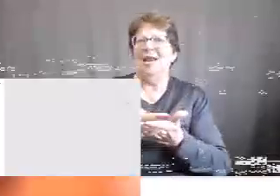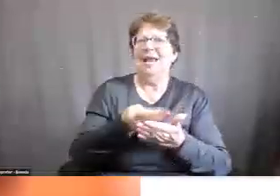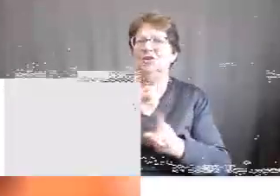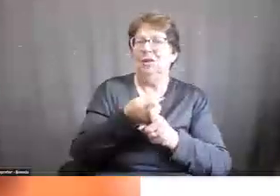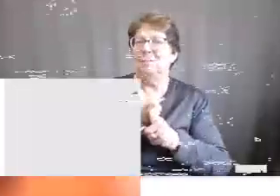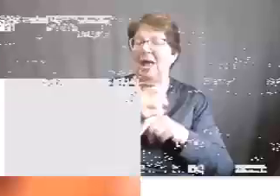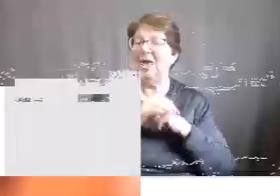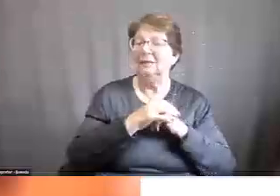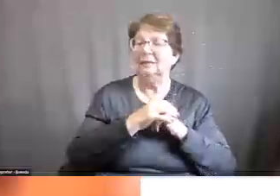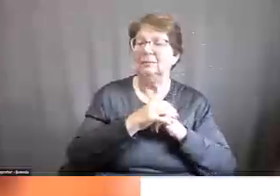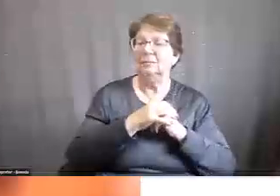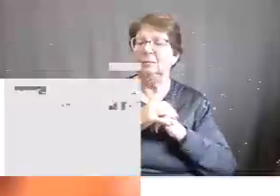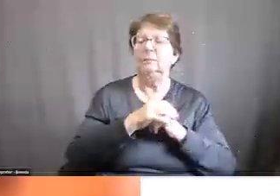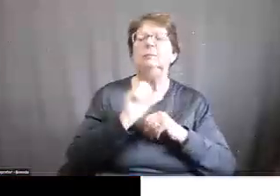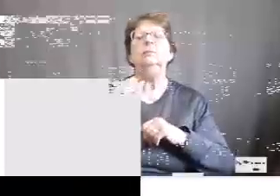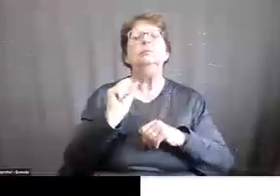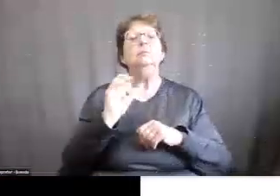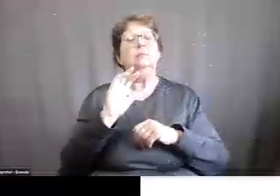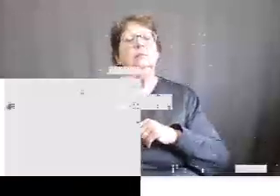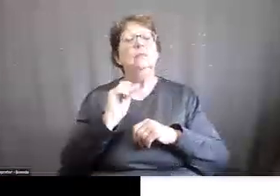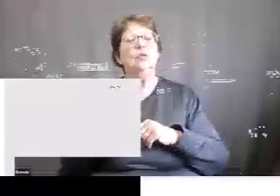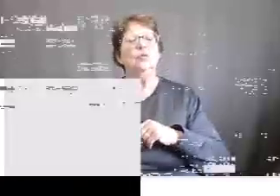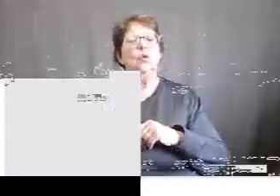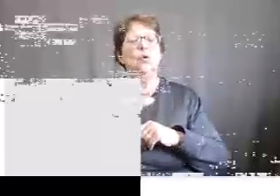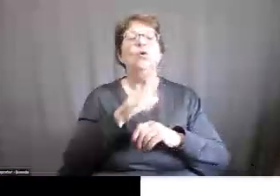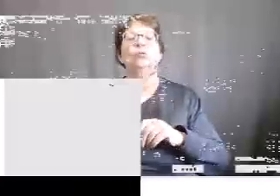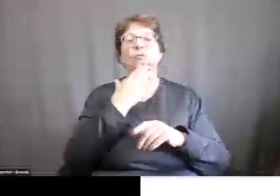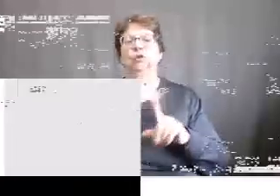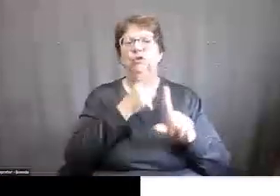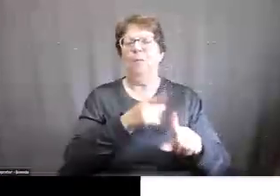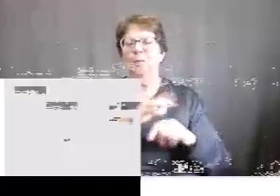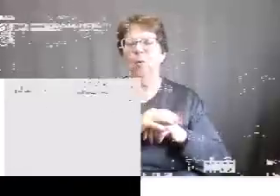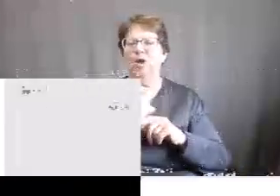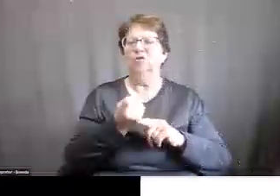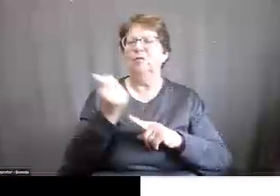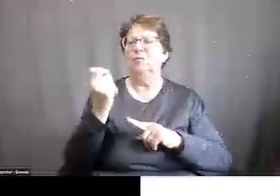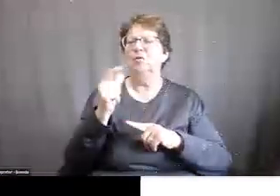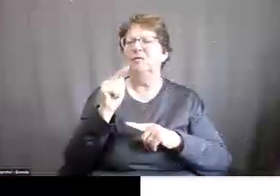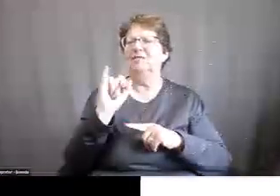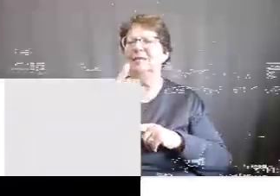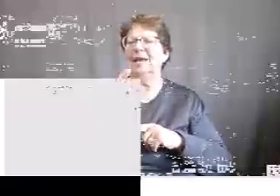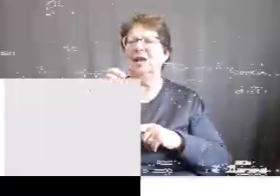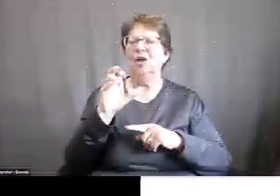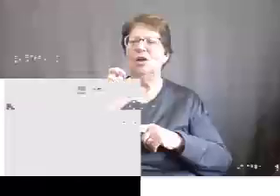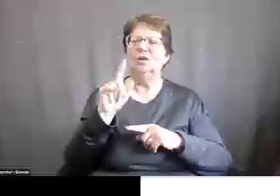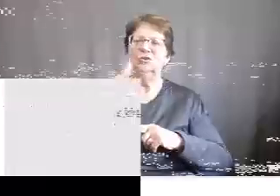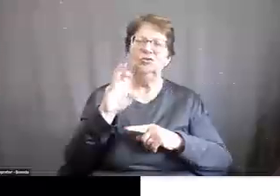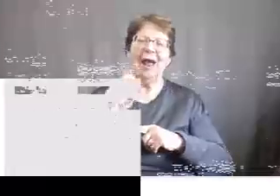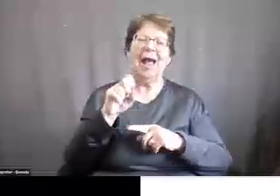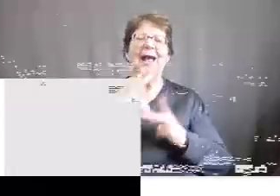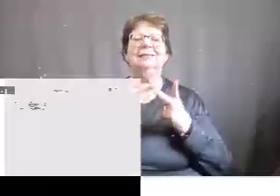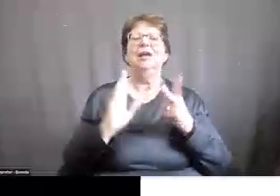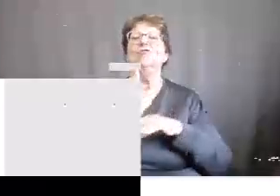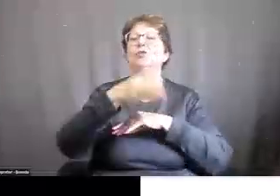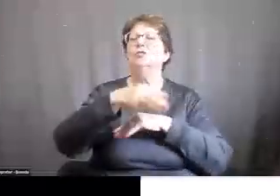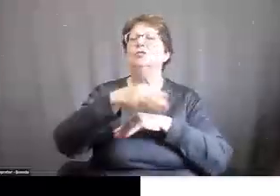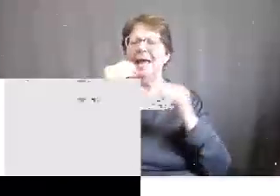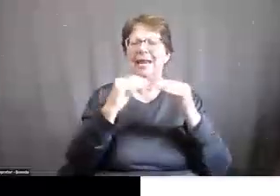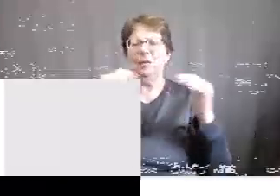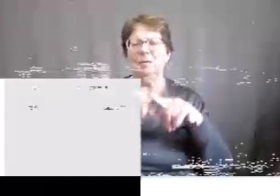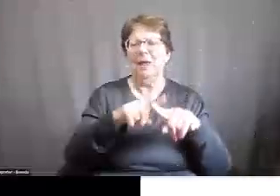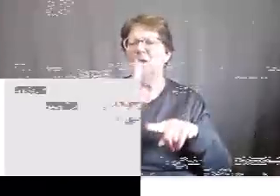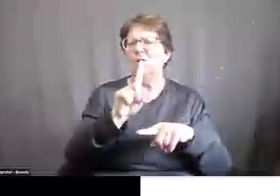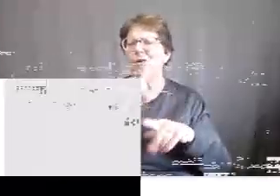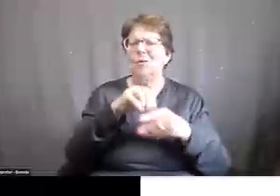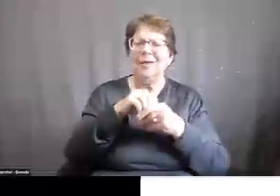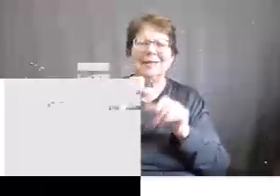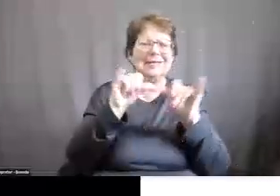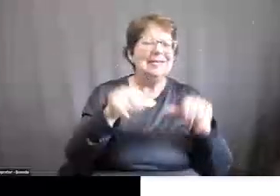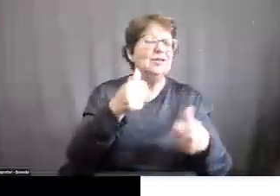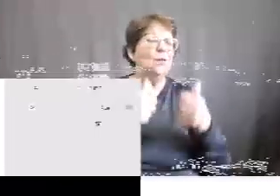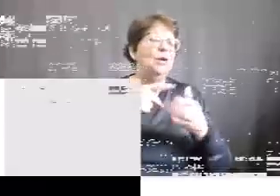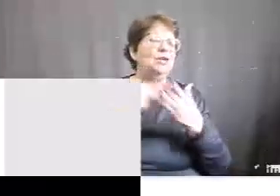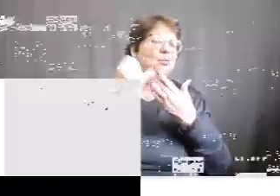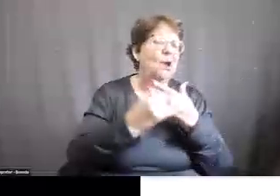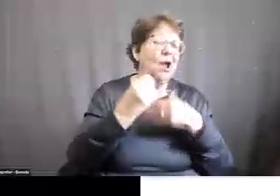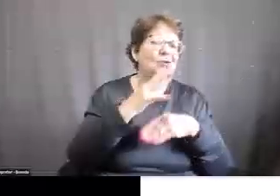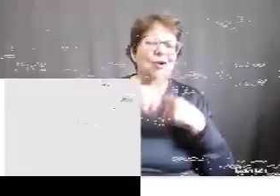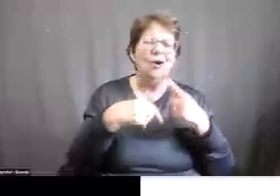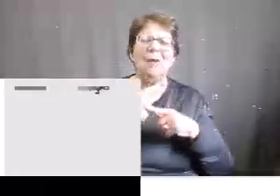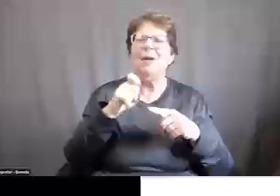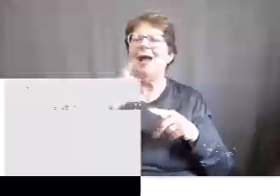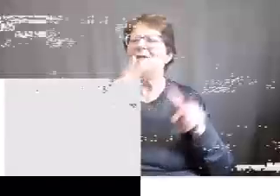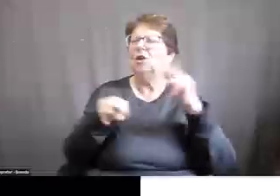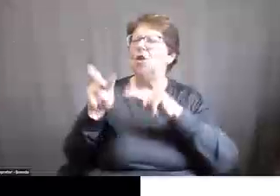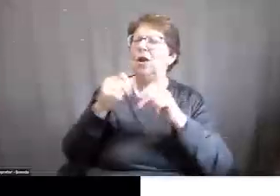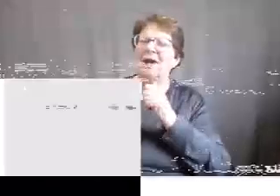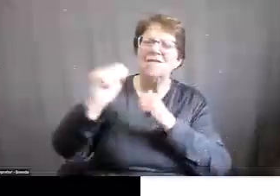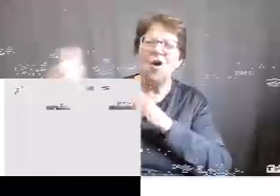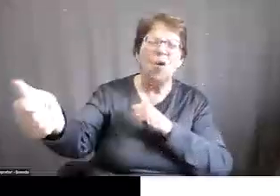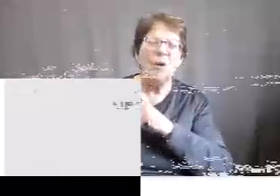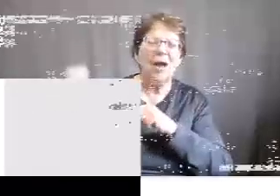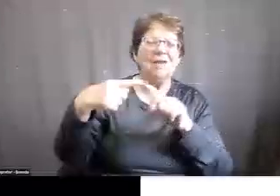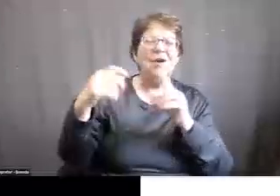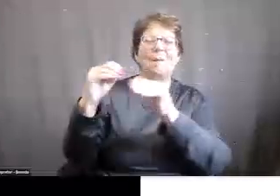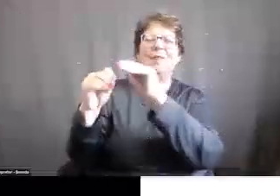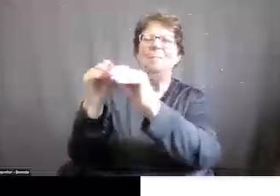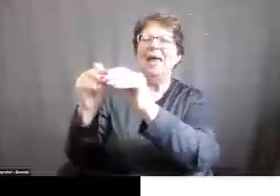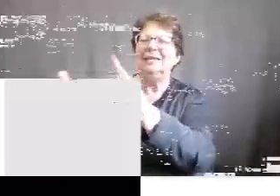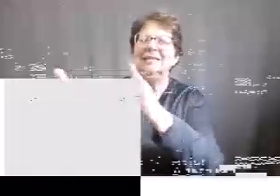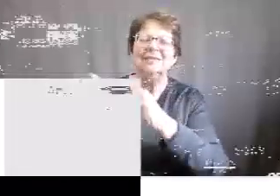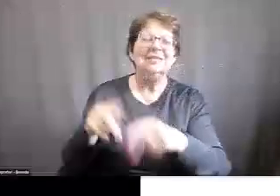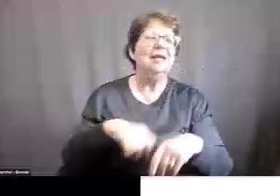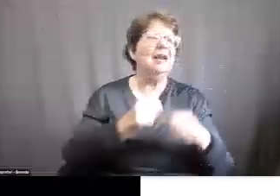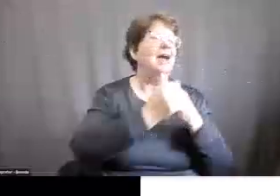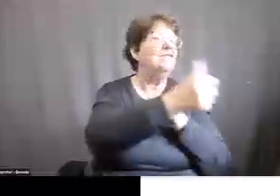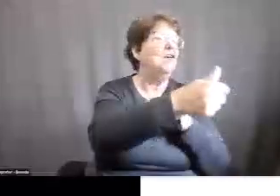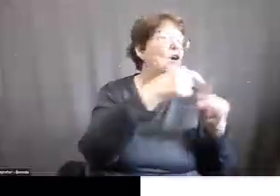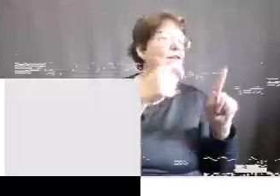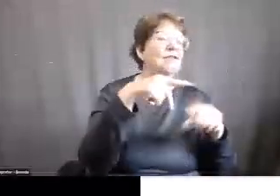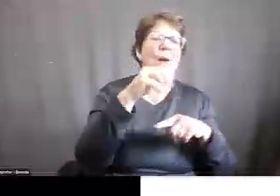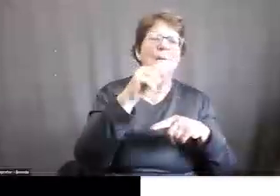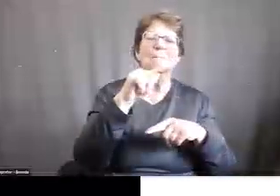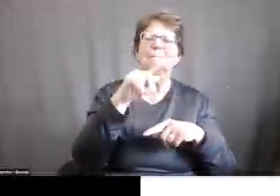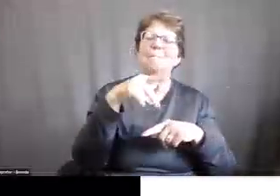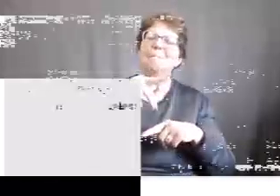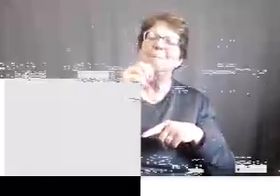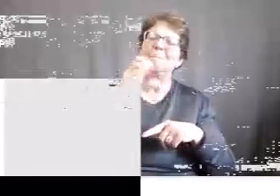Boardroom: So, it's a great point. Removal of tail tracks and crossovers is not equal, depending on where you are in the system, what project you're talking about. We have to look at how far away you are from a maintenance facility, how far away you are from pocket tracks. There's a lot that goes into that.